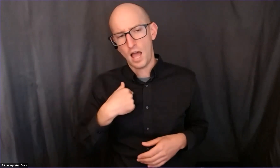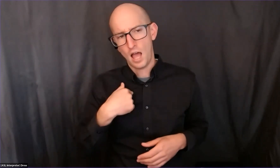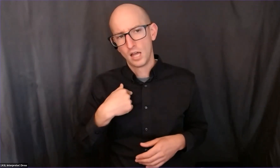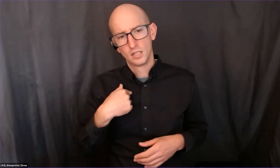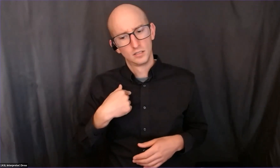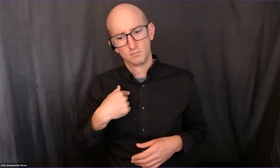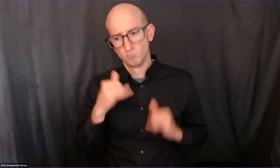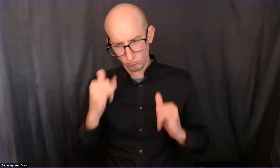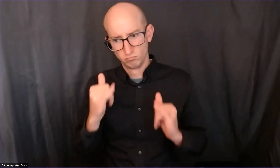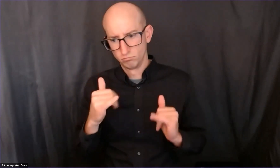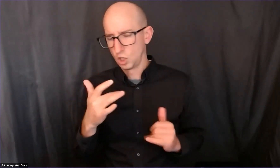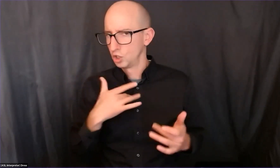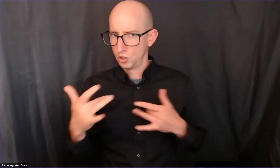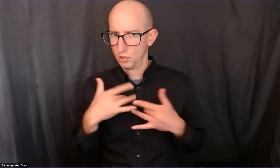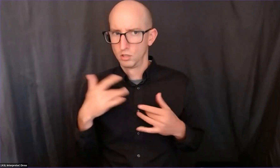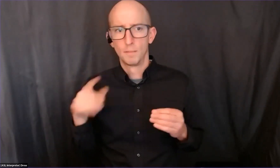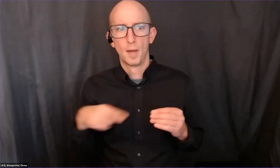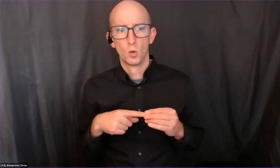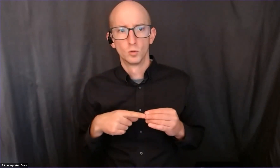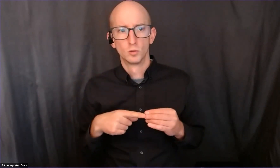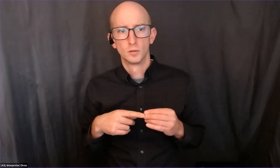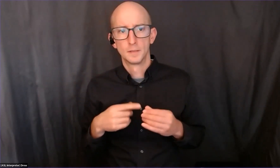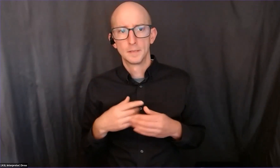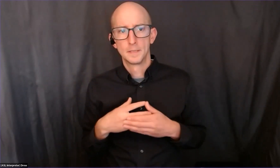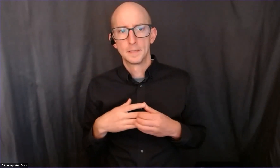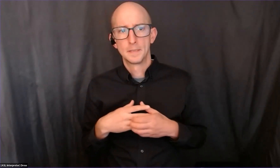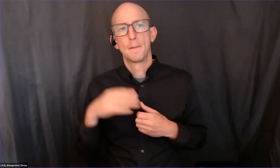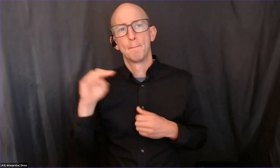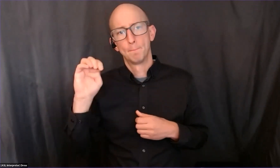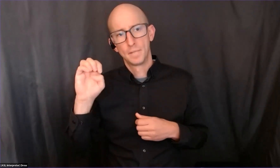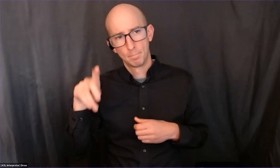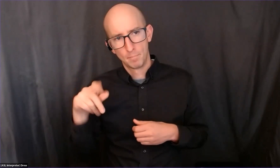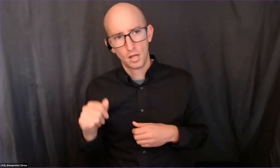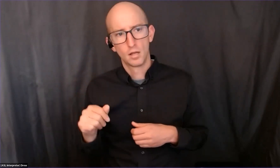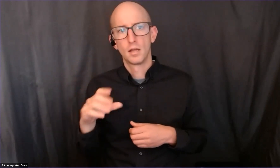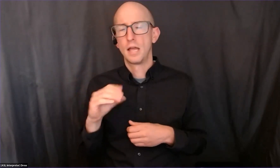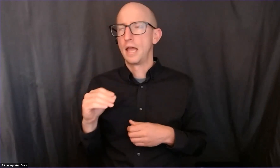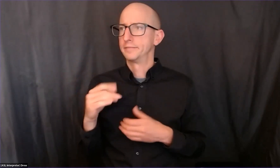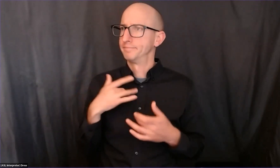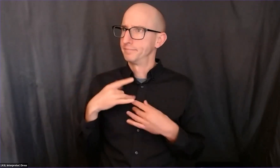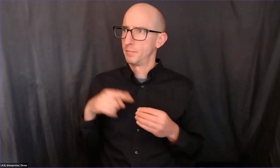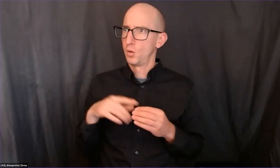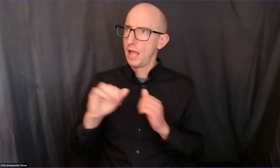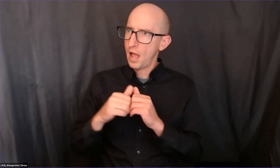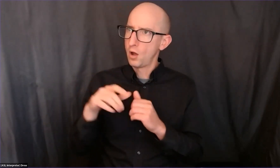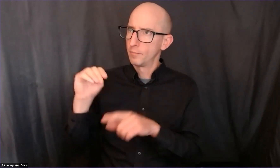Deployment subprogram. So next slide. And key elements across both planning and zero-emission technology